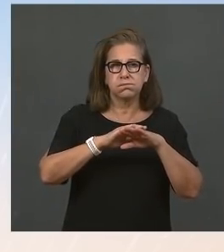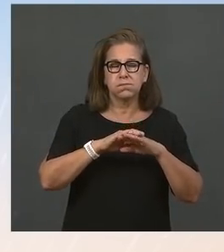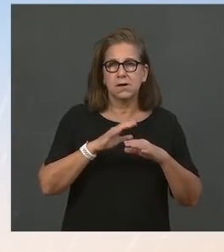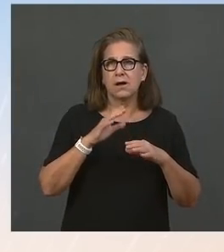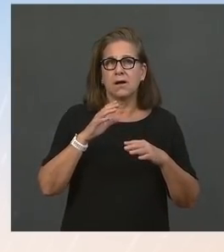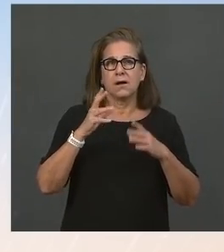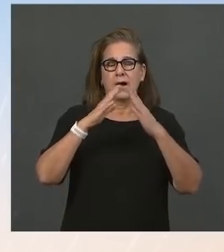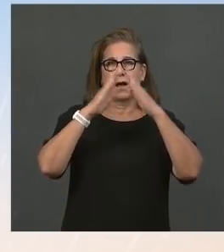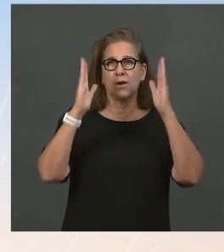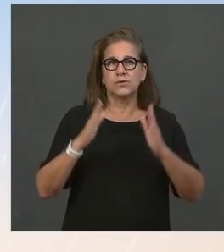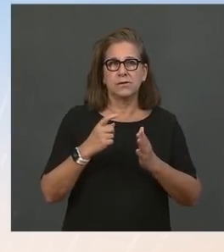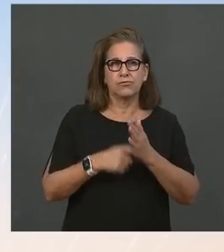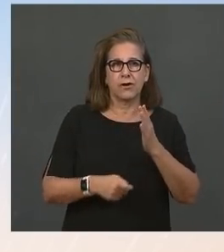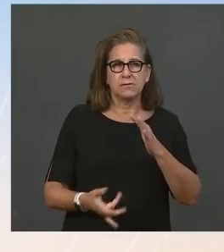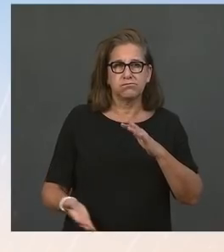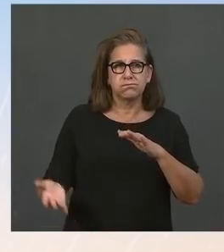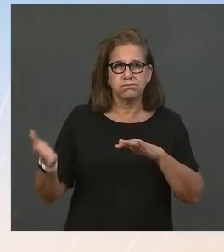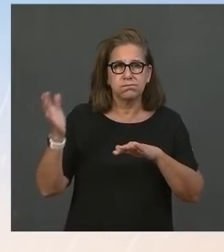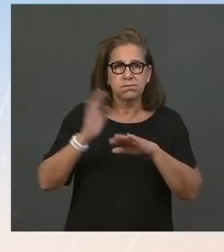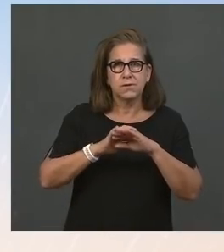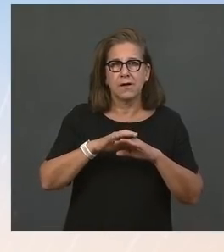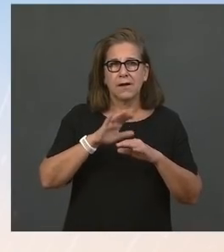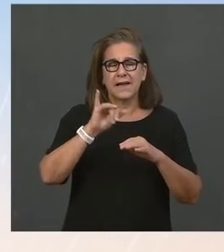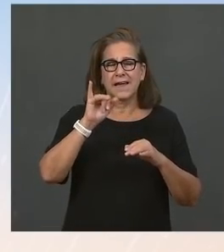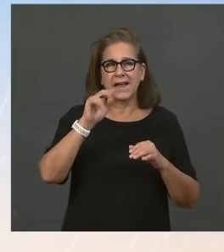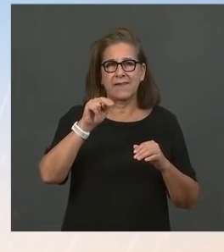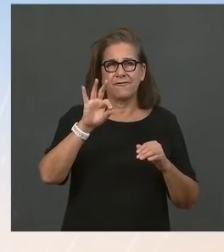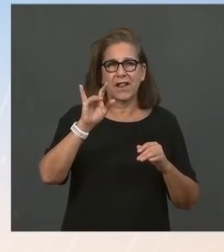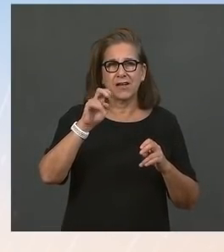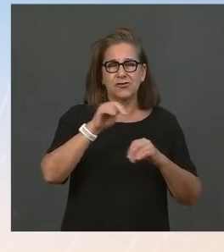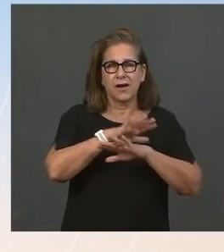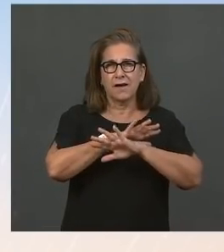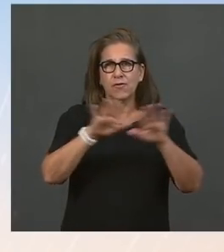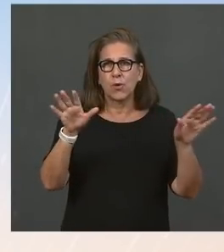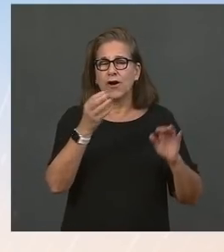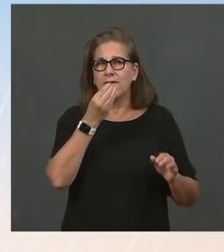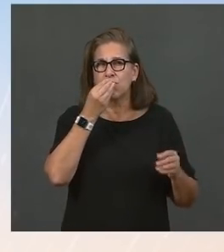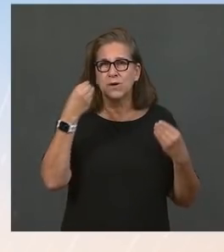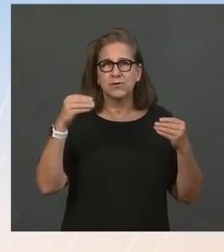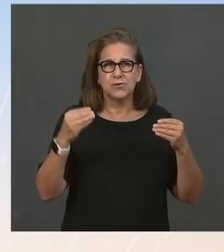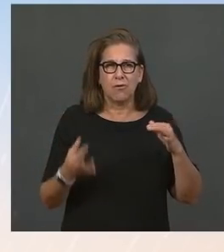than it was in December. Groceries are more expensive. So, I'm wondering what Americans are facing